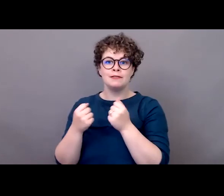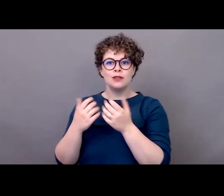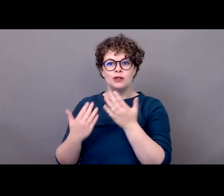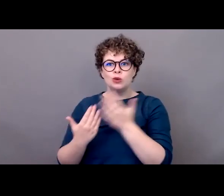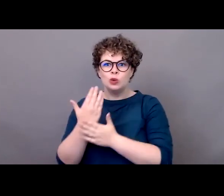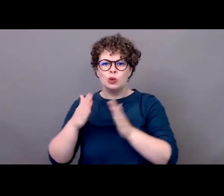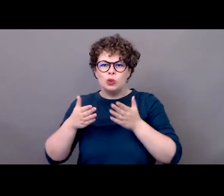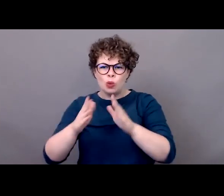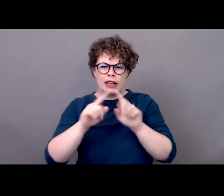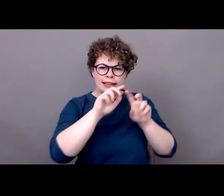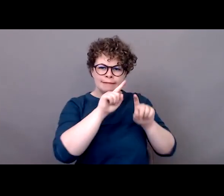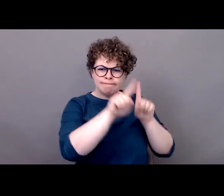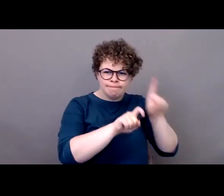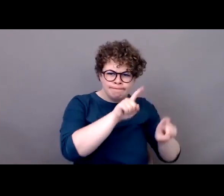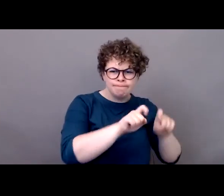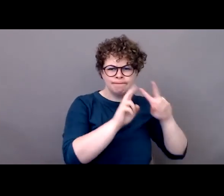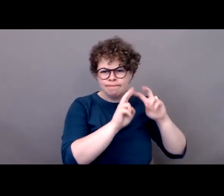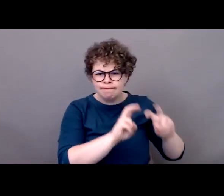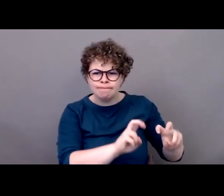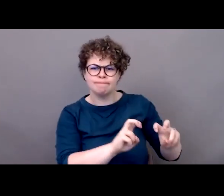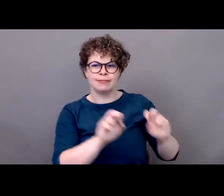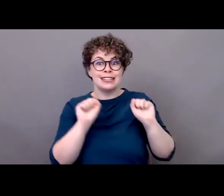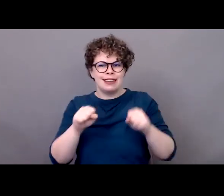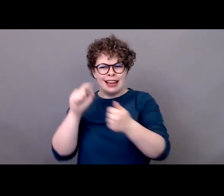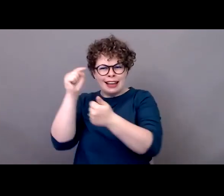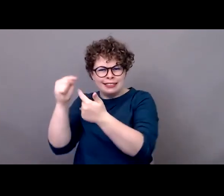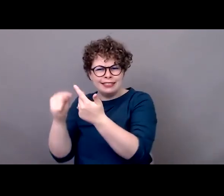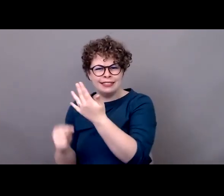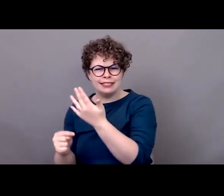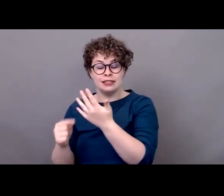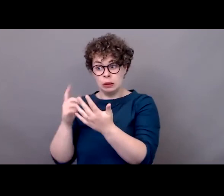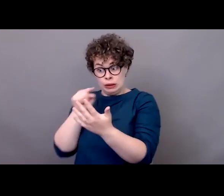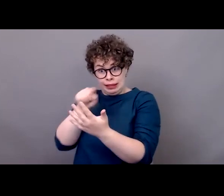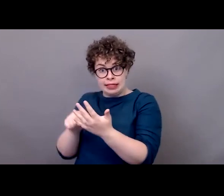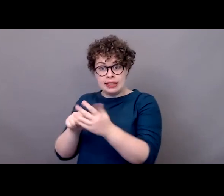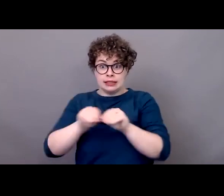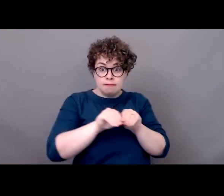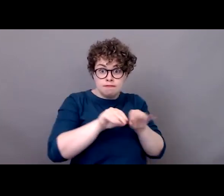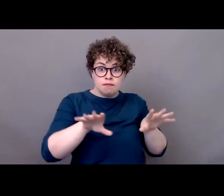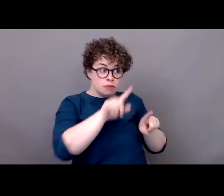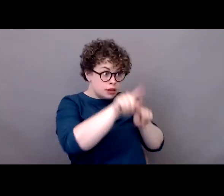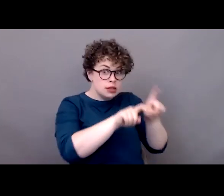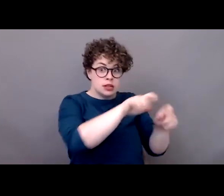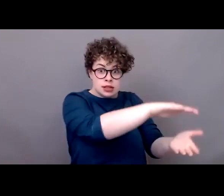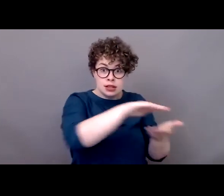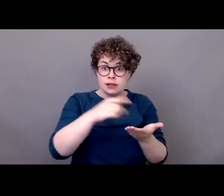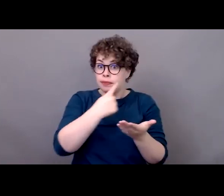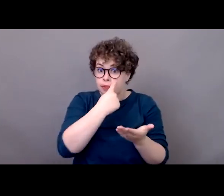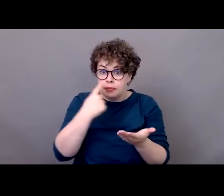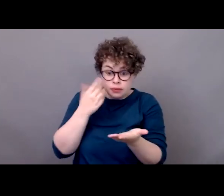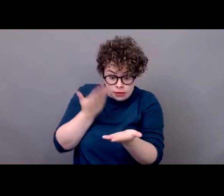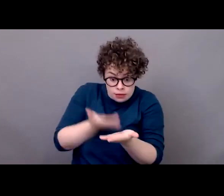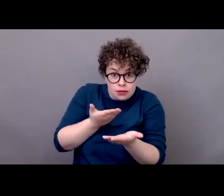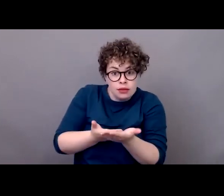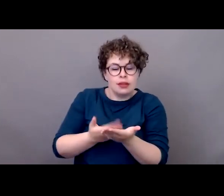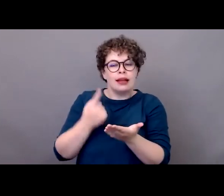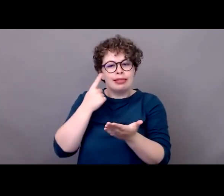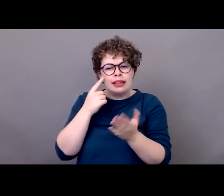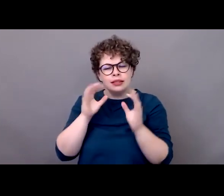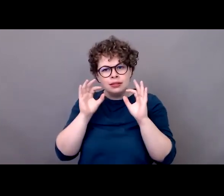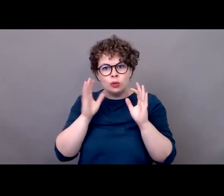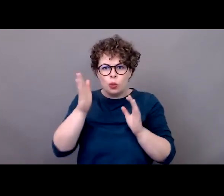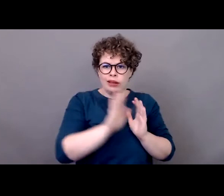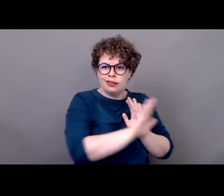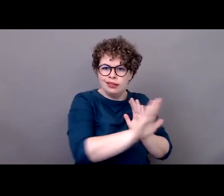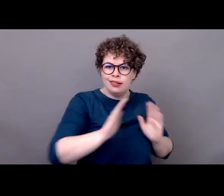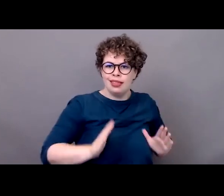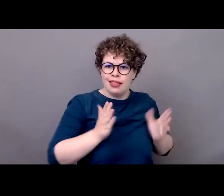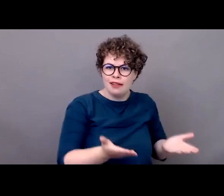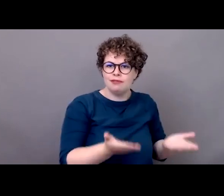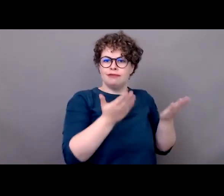better. I hope that existing problems regarding data can be faced in the future.